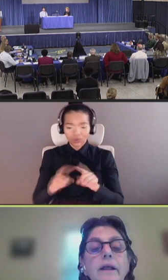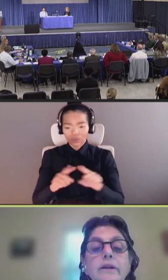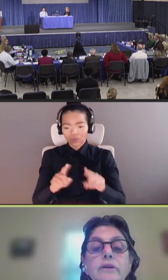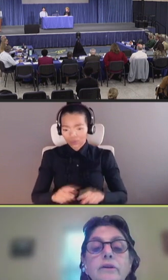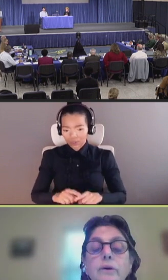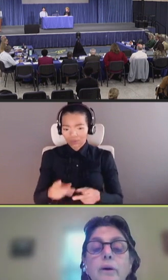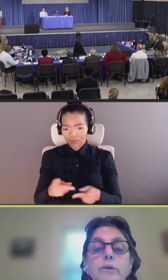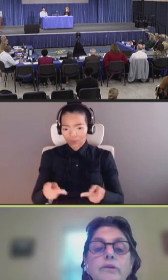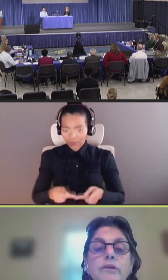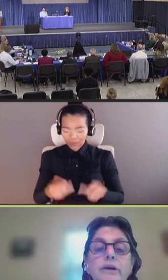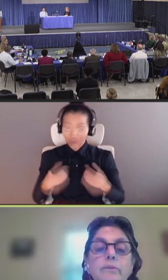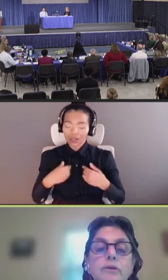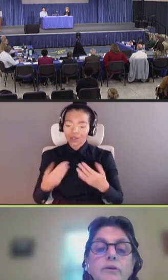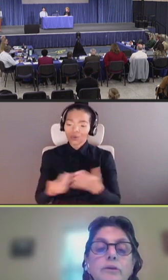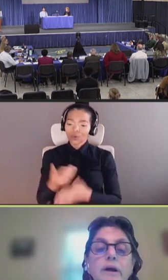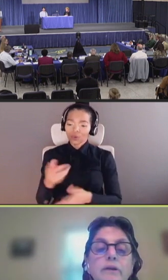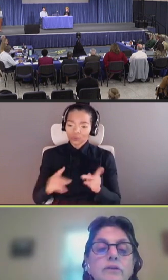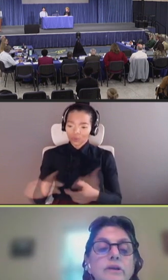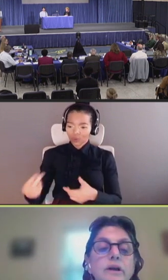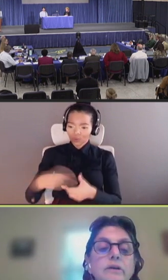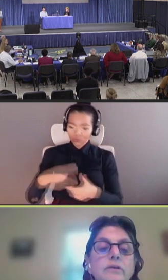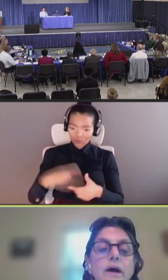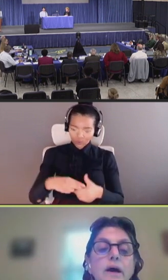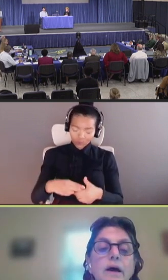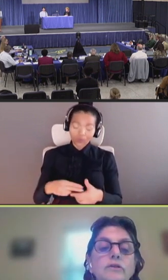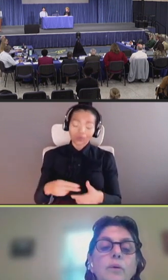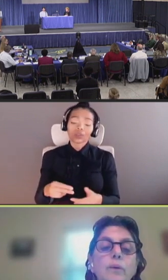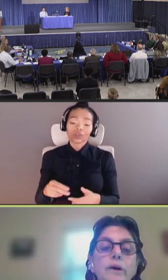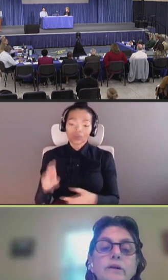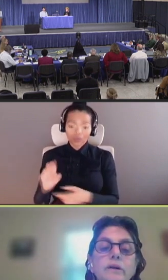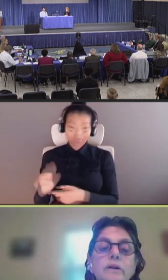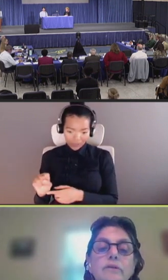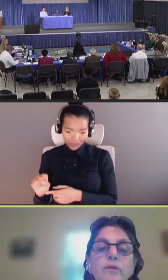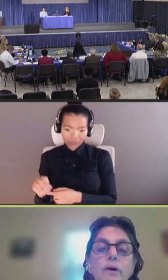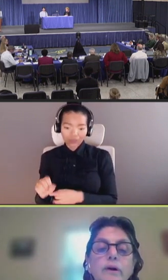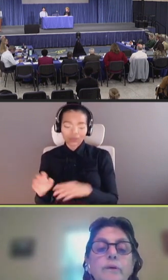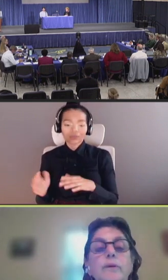of newcomers that came to the United States. And so, we did a lot of work,